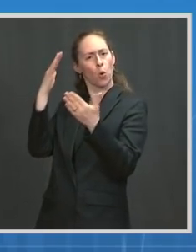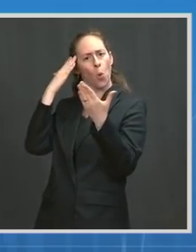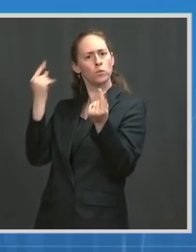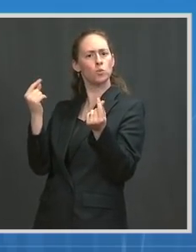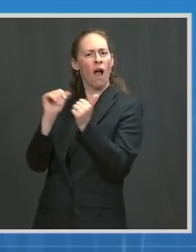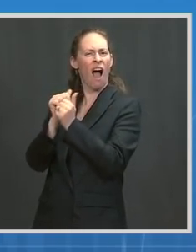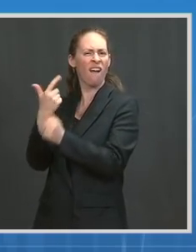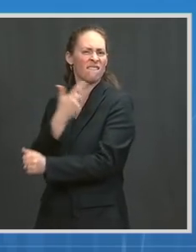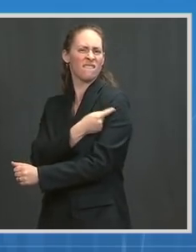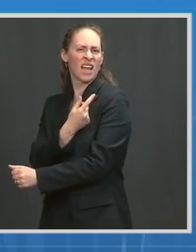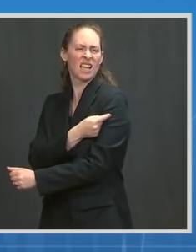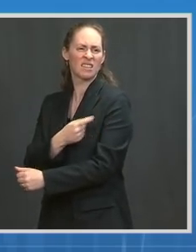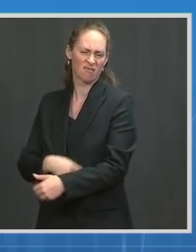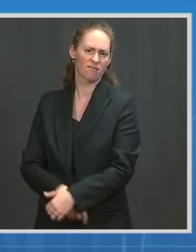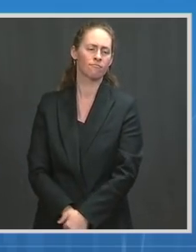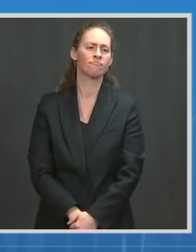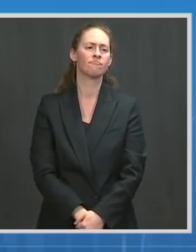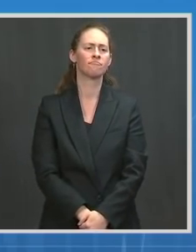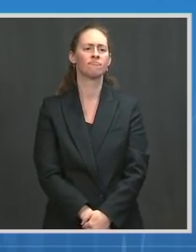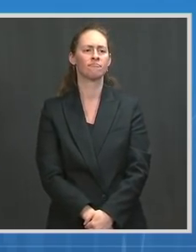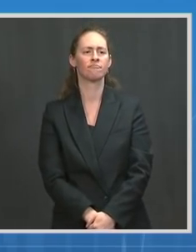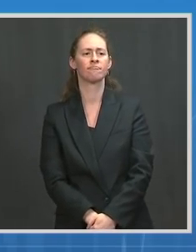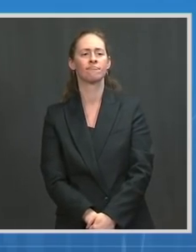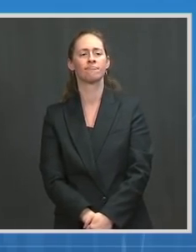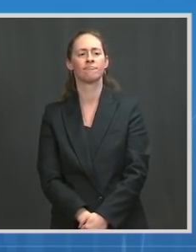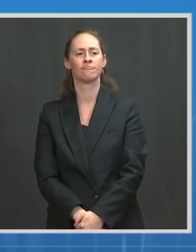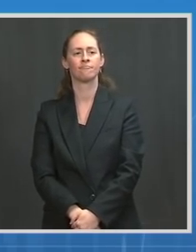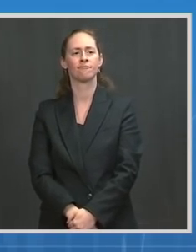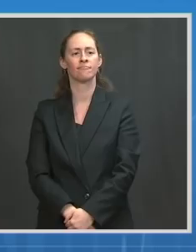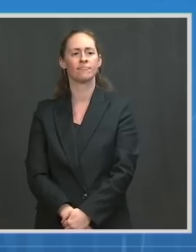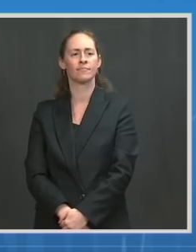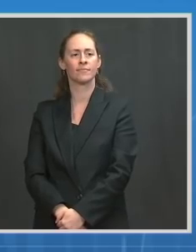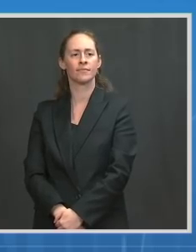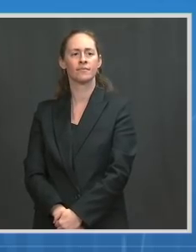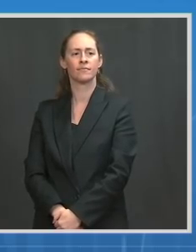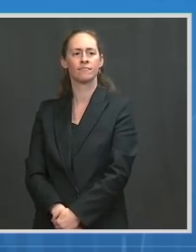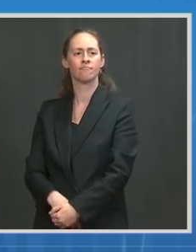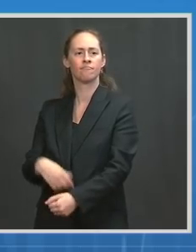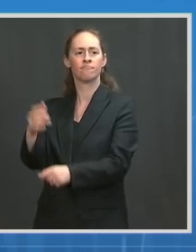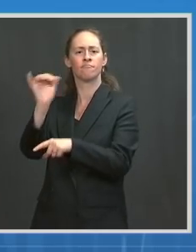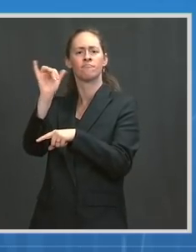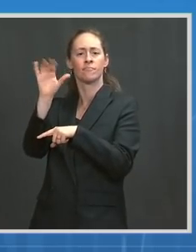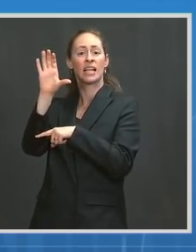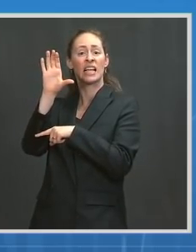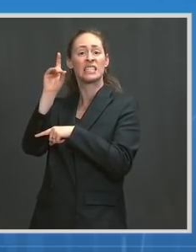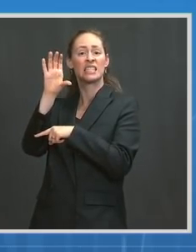Service Officers -- our elite disease detectives -- to respond to local outbreaks and help curb the pandemic.